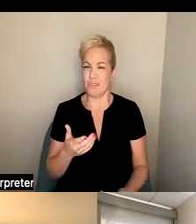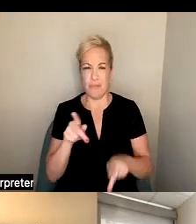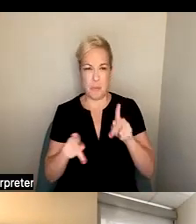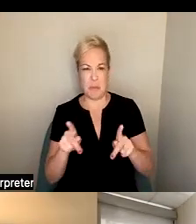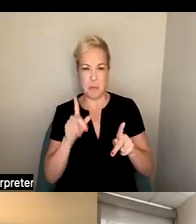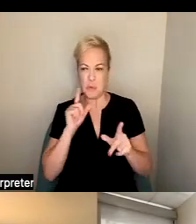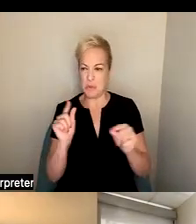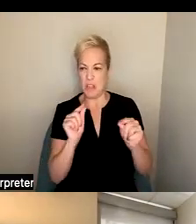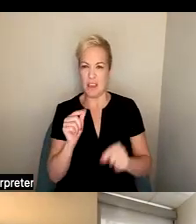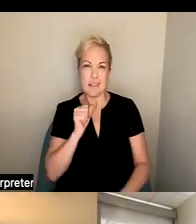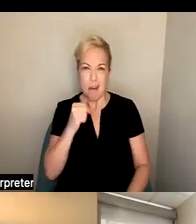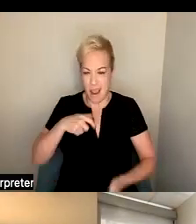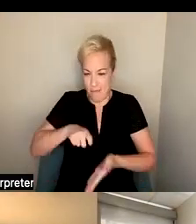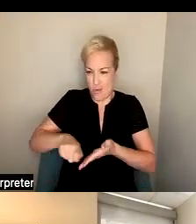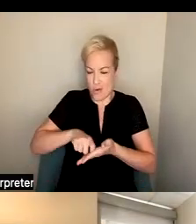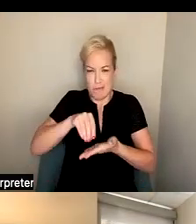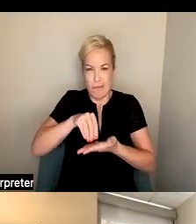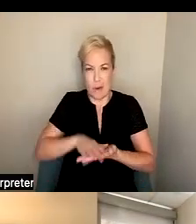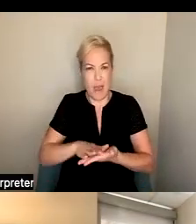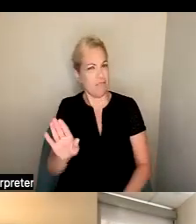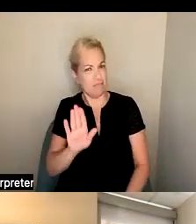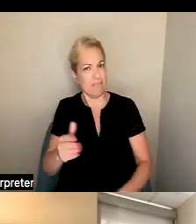we just didn't have a written format that everybody else understood in some capacity.